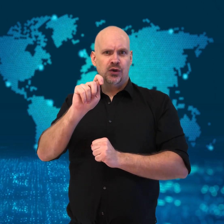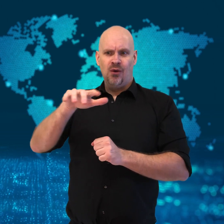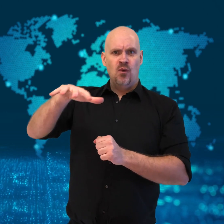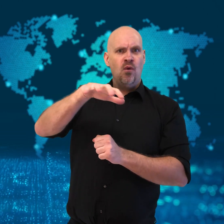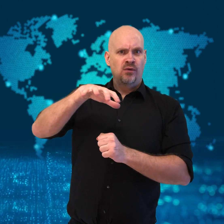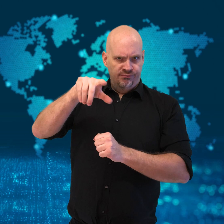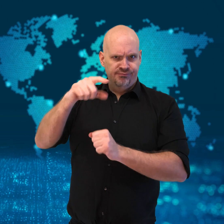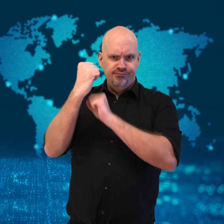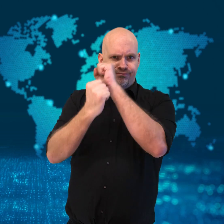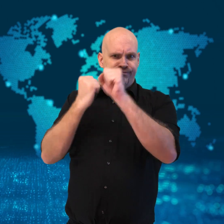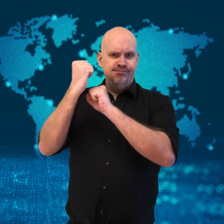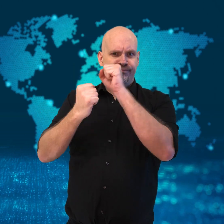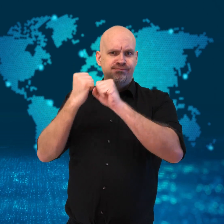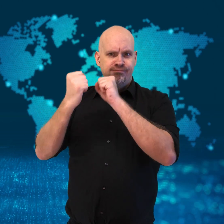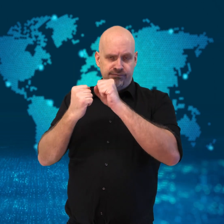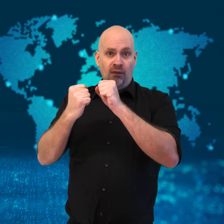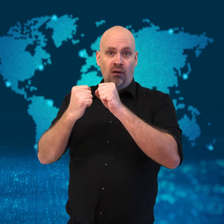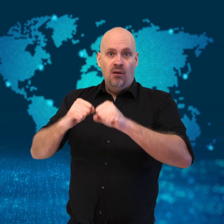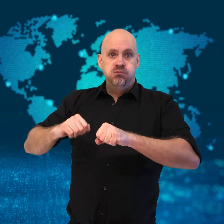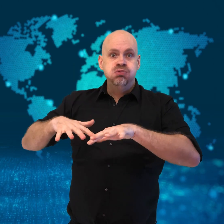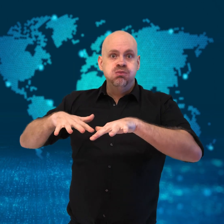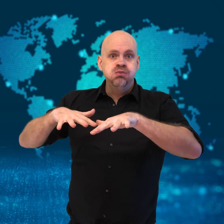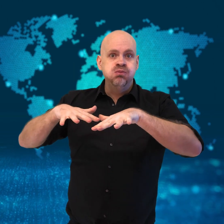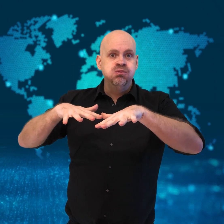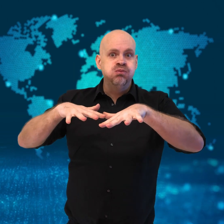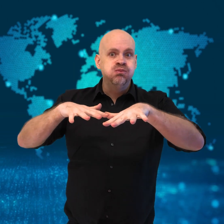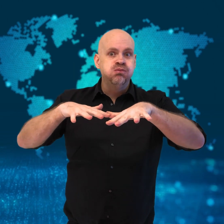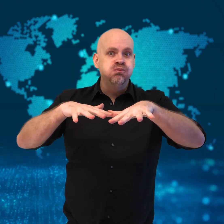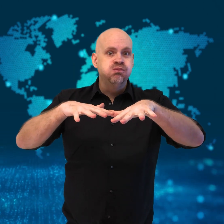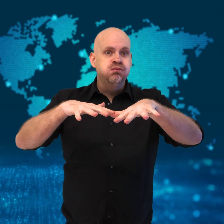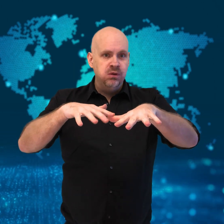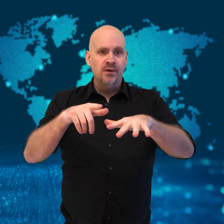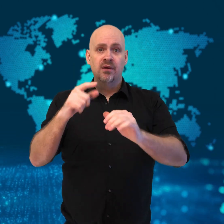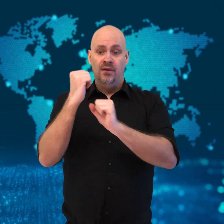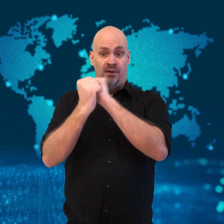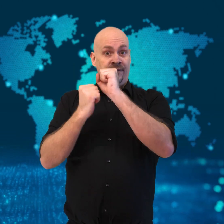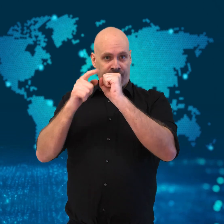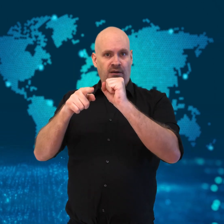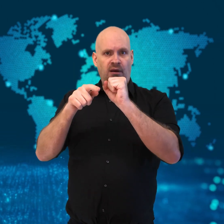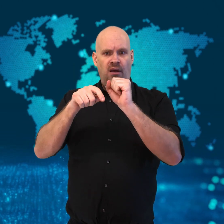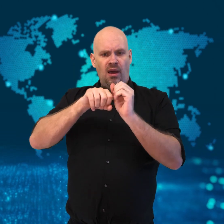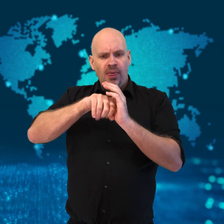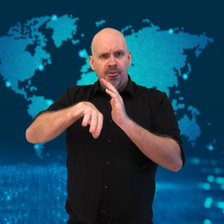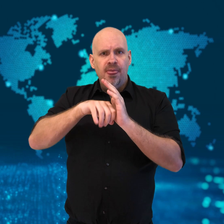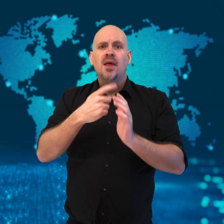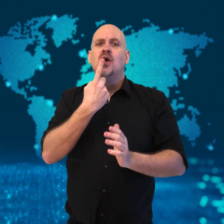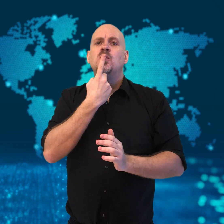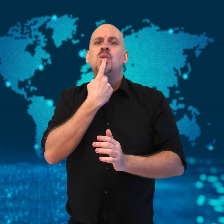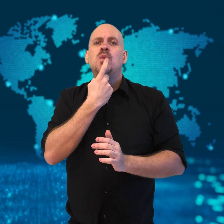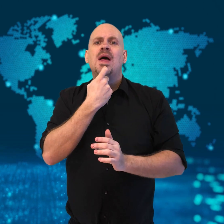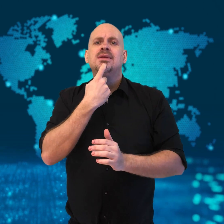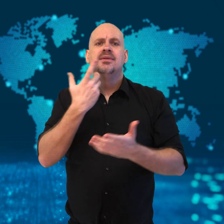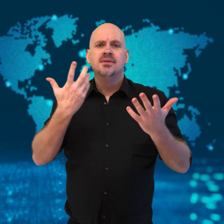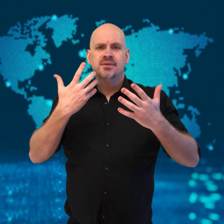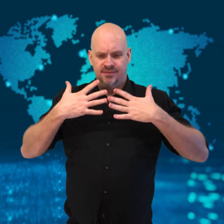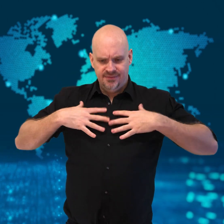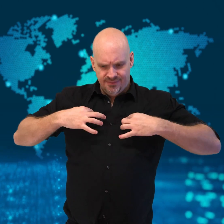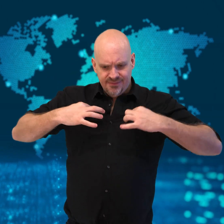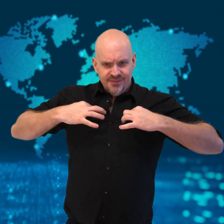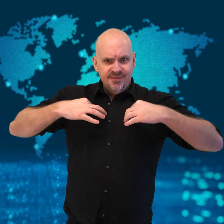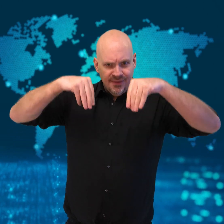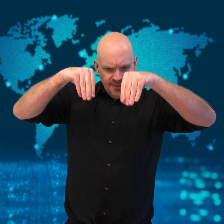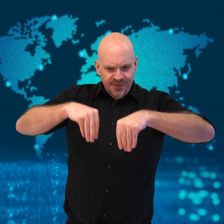and the factory leaked red dye that turned the water red.